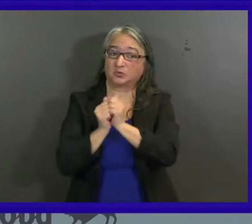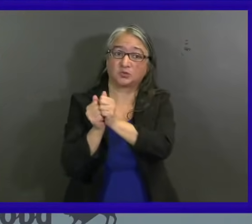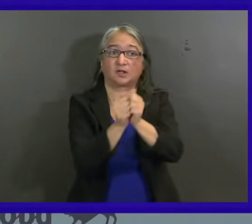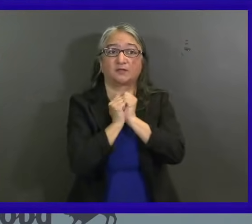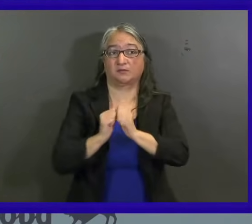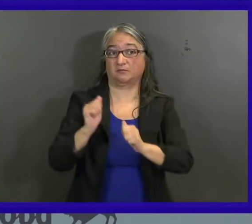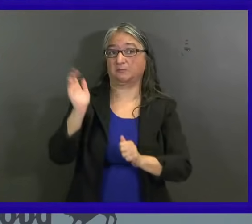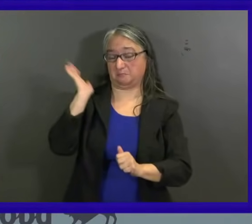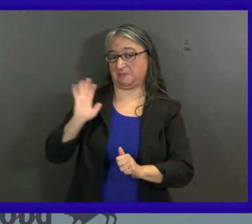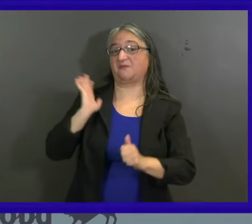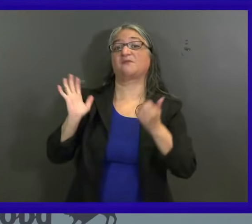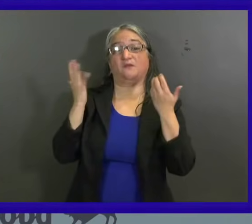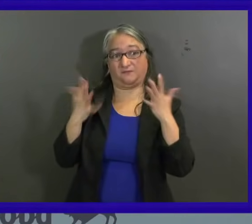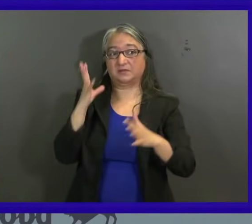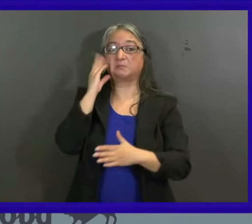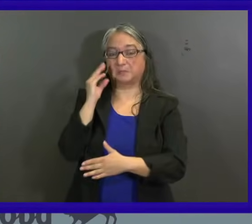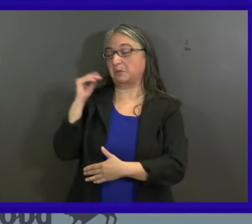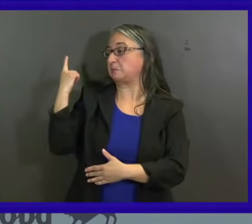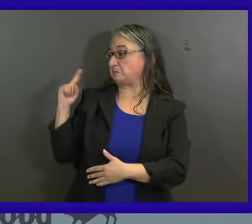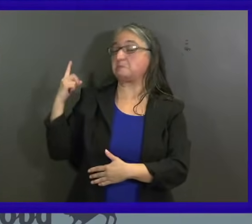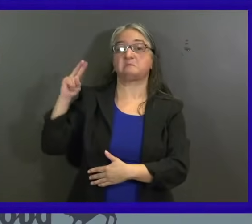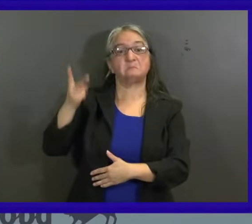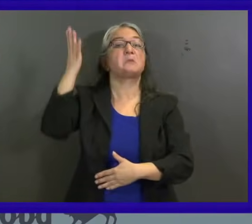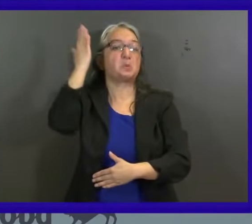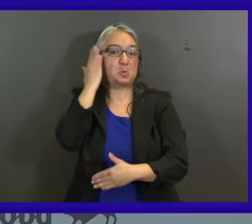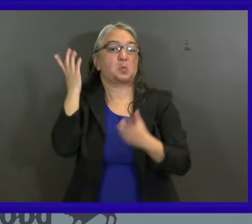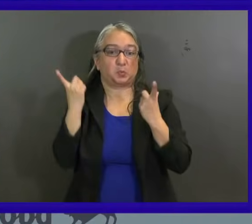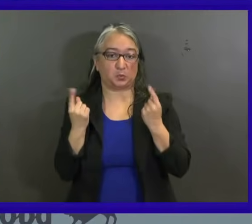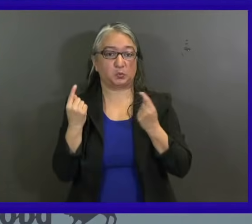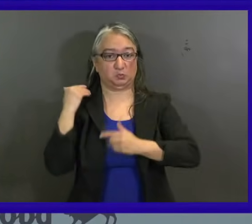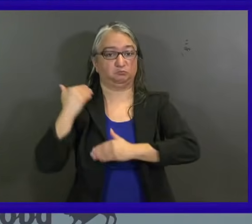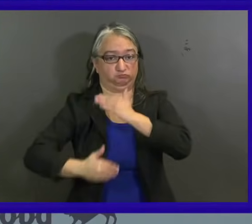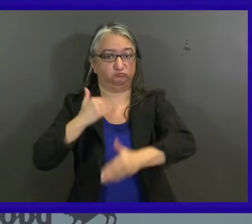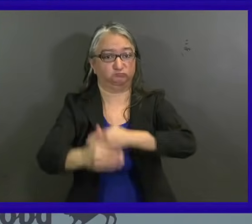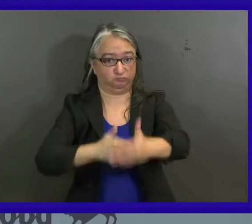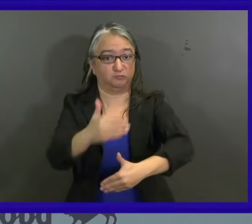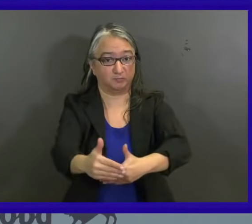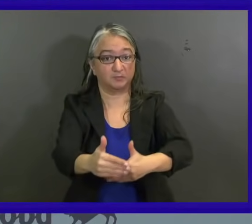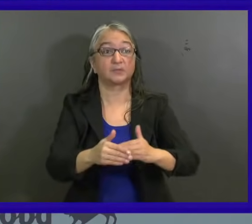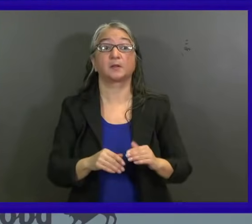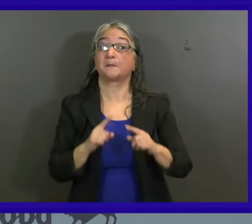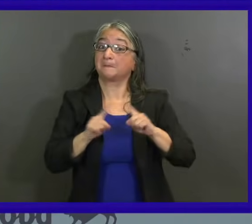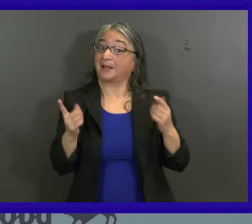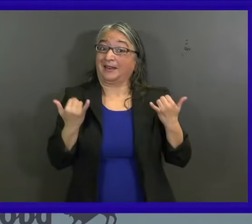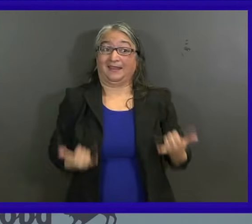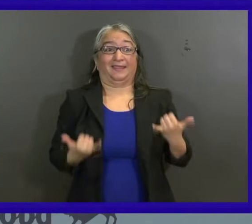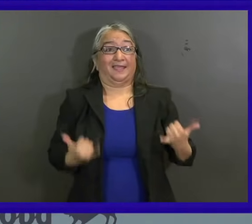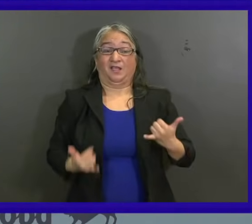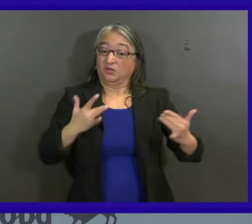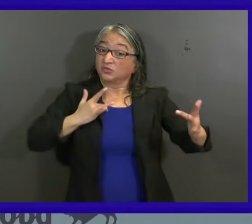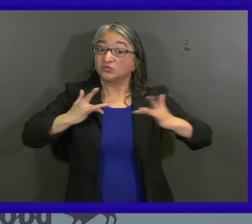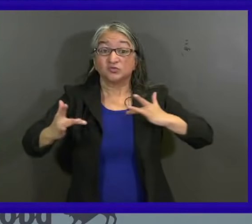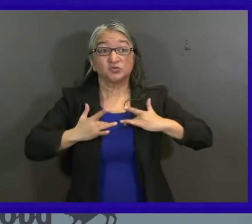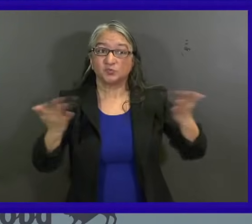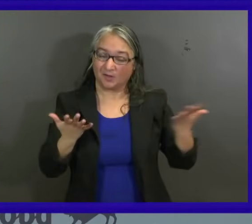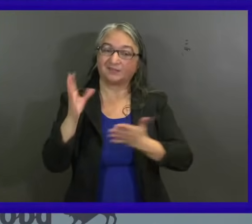have vaccine at our hand but we do have this concerning variant coming to manitoba and soon